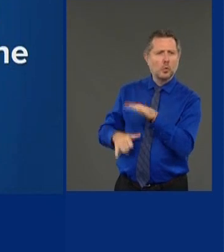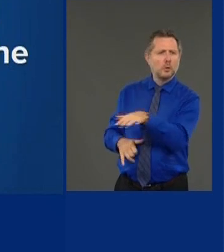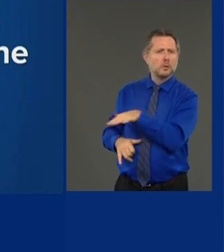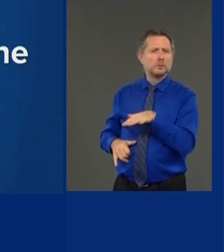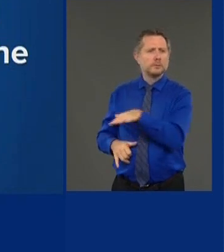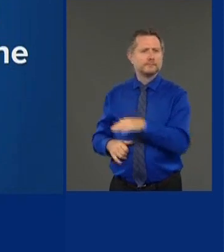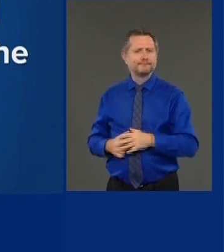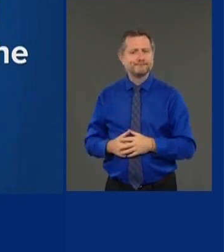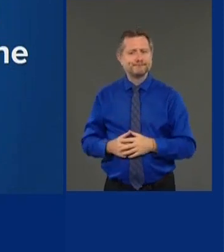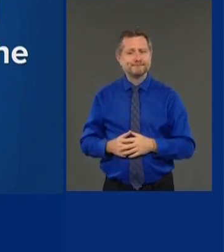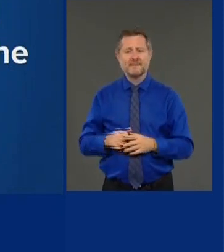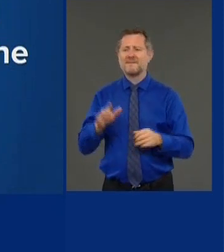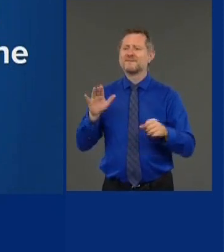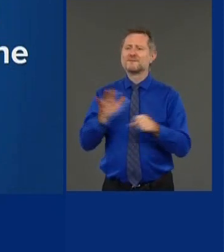CLOSEDOWN, THE PHASED REOPENING,